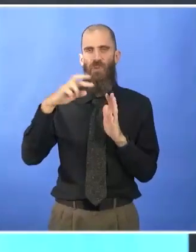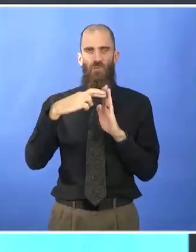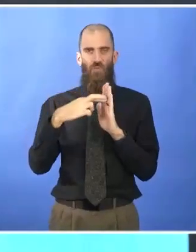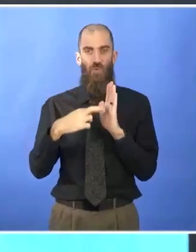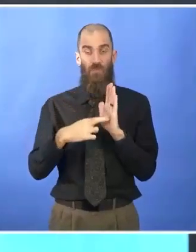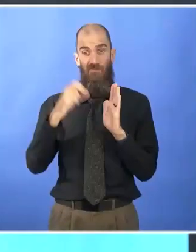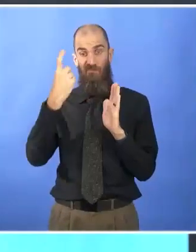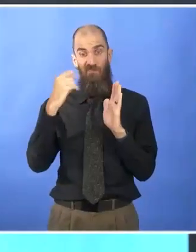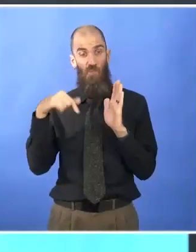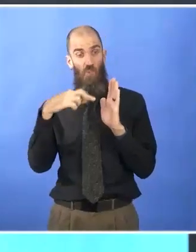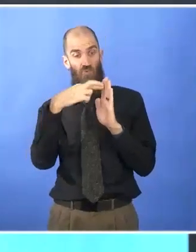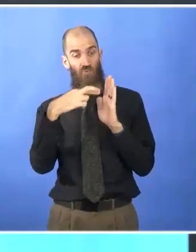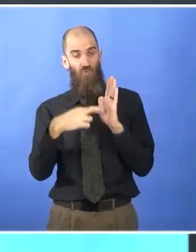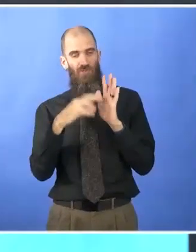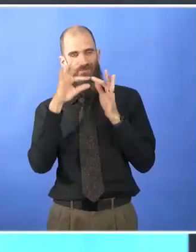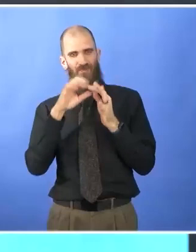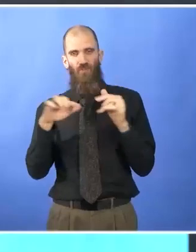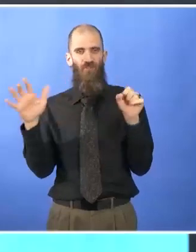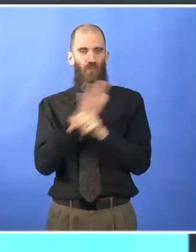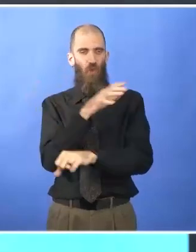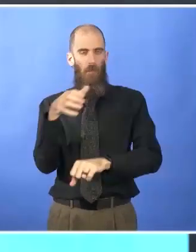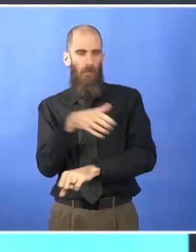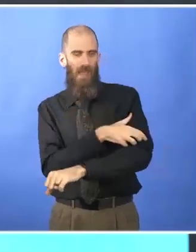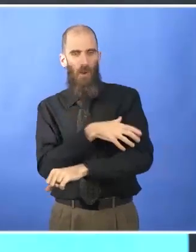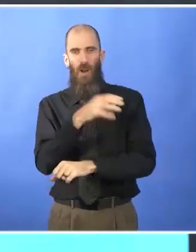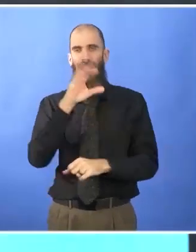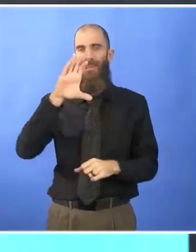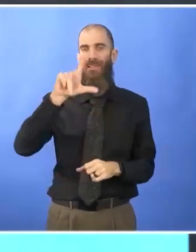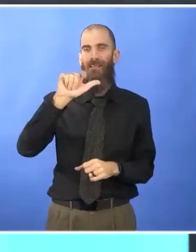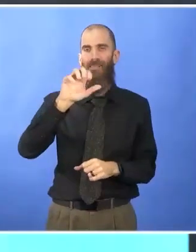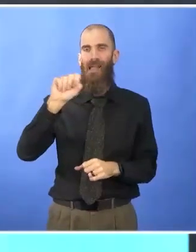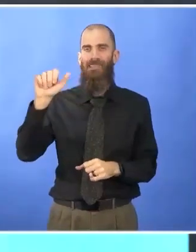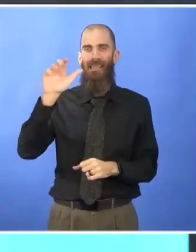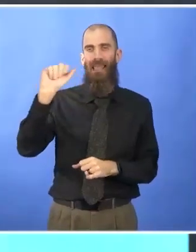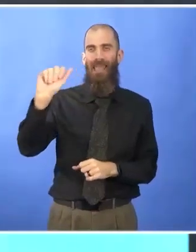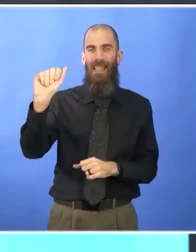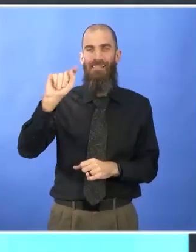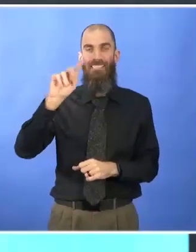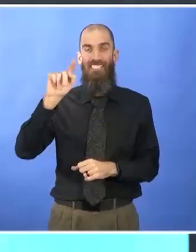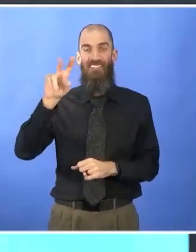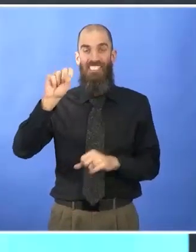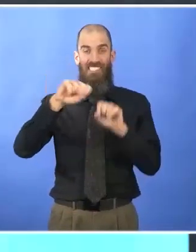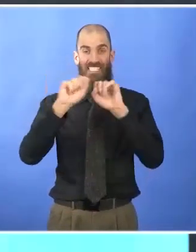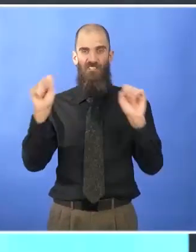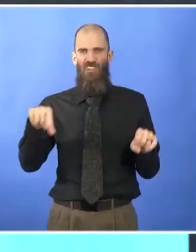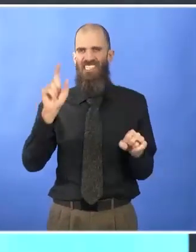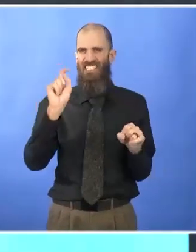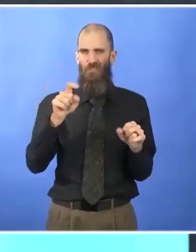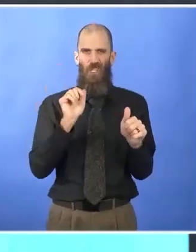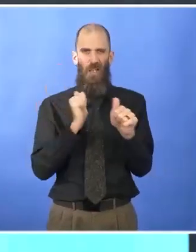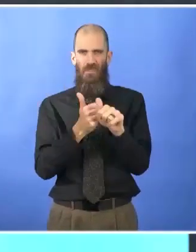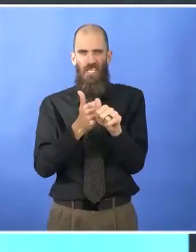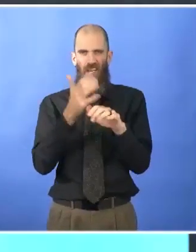TELEVISION STATIONS, NEED TO BE UPDATED FOLLOWING THE TRANSITION FROM ANALOG TO